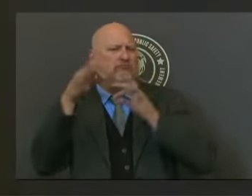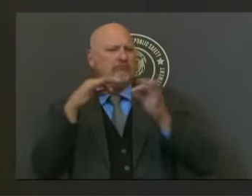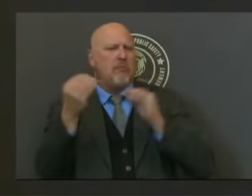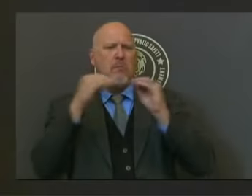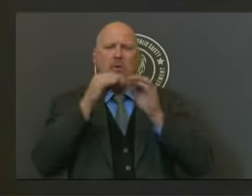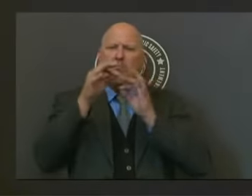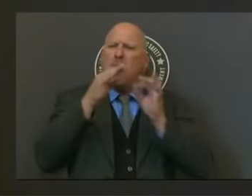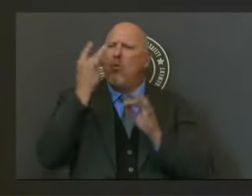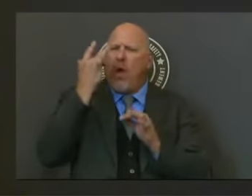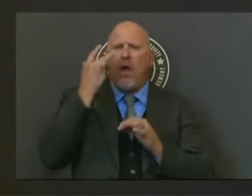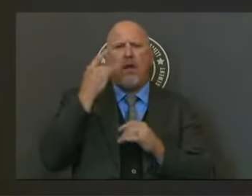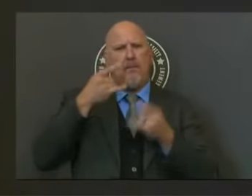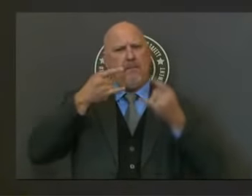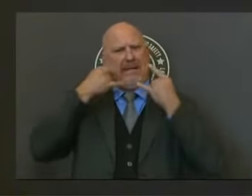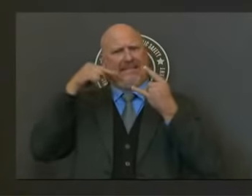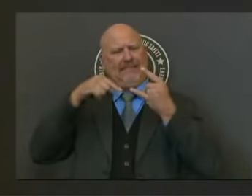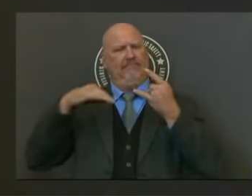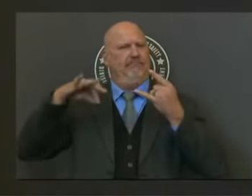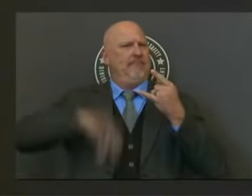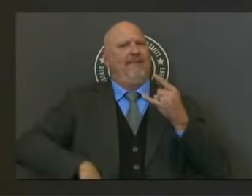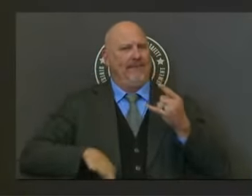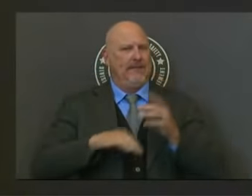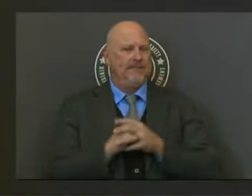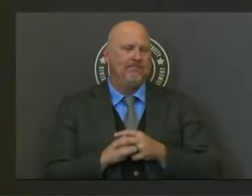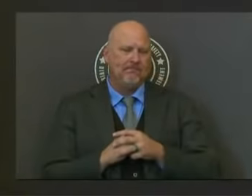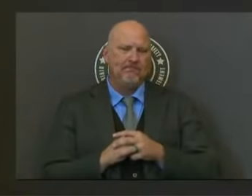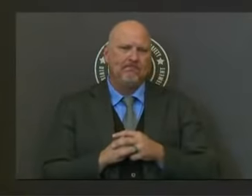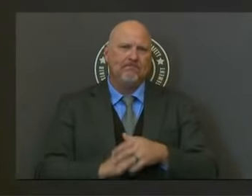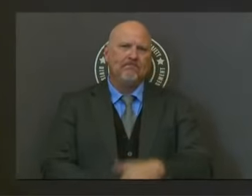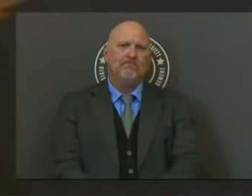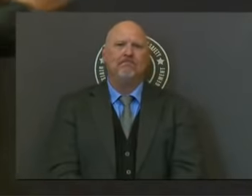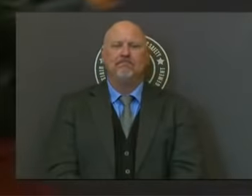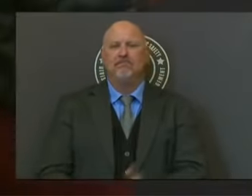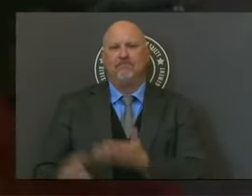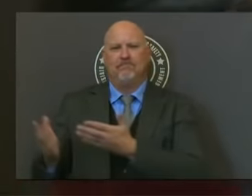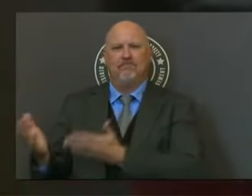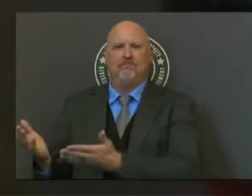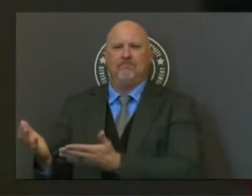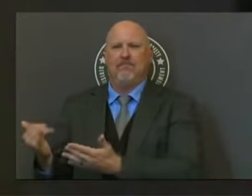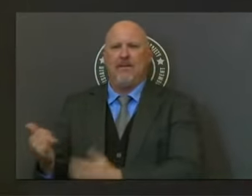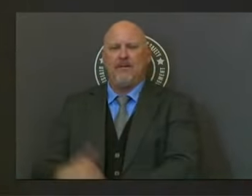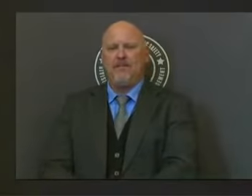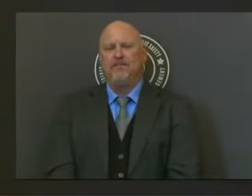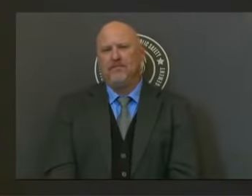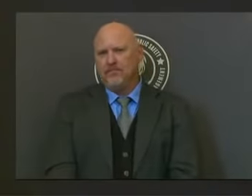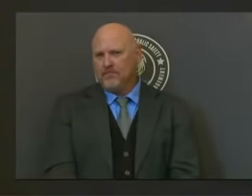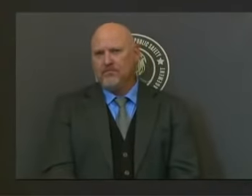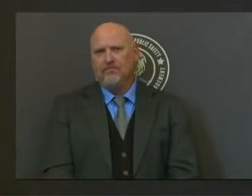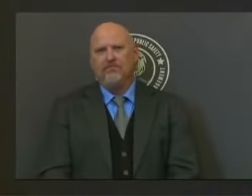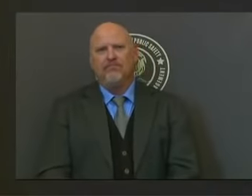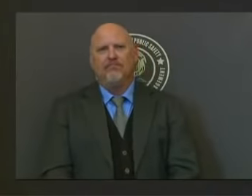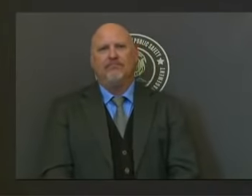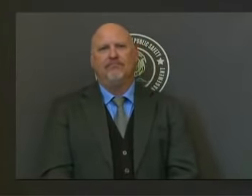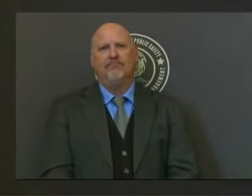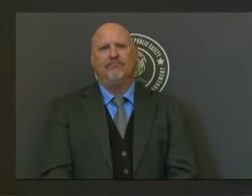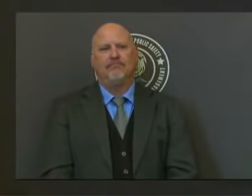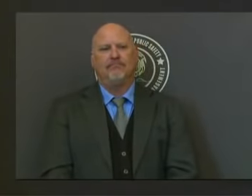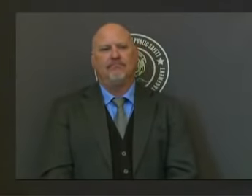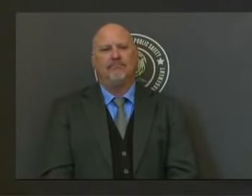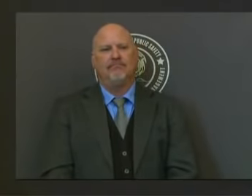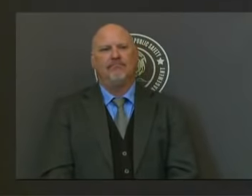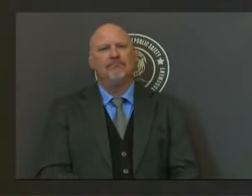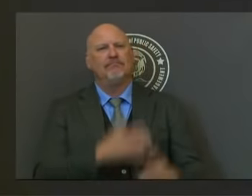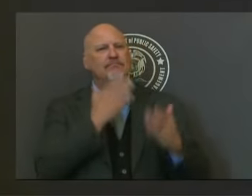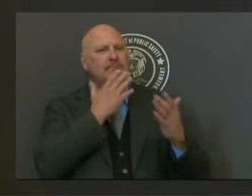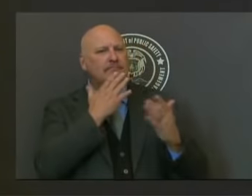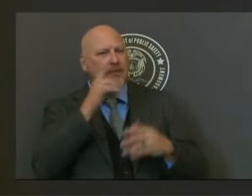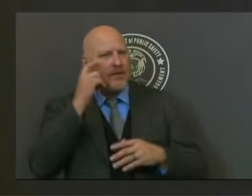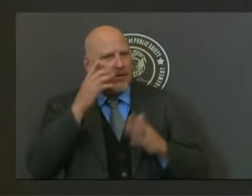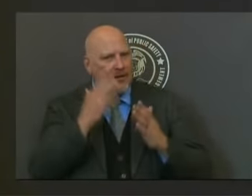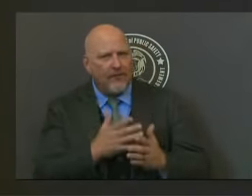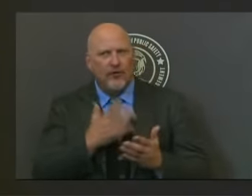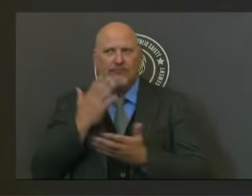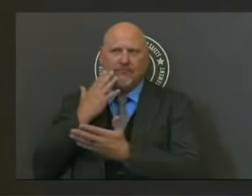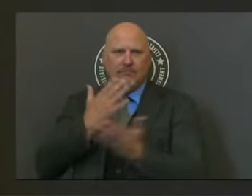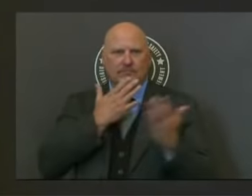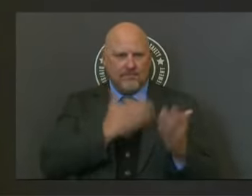done